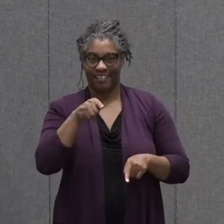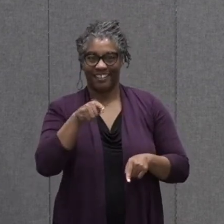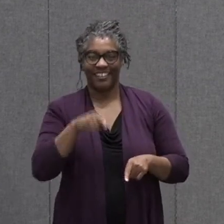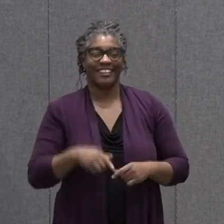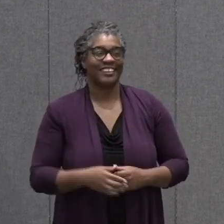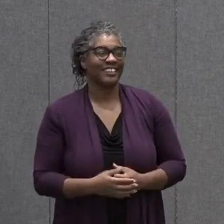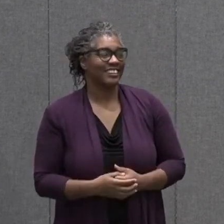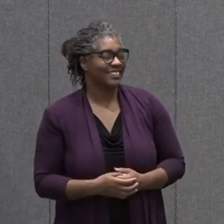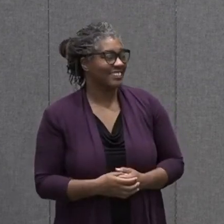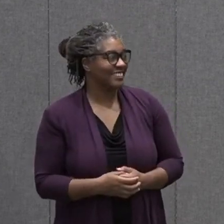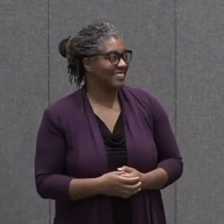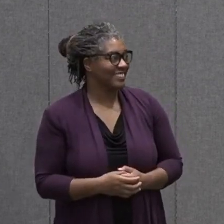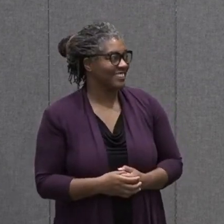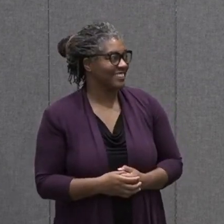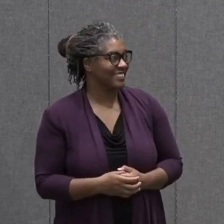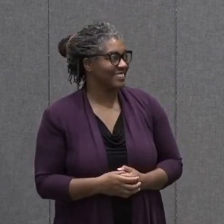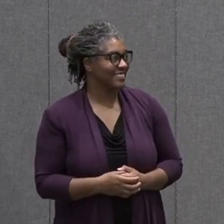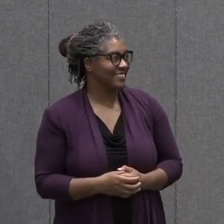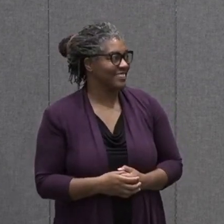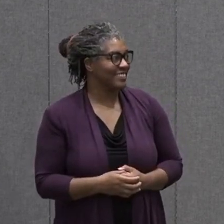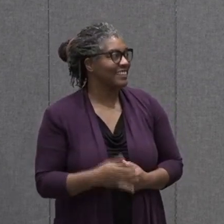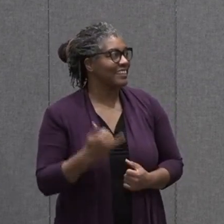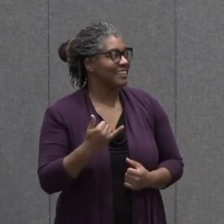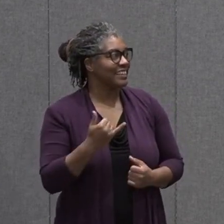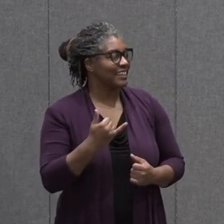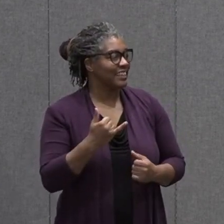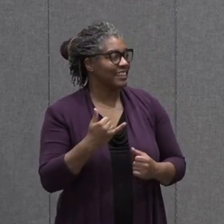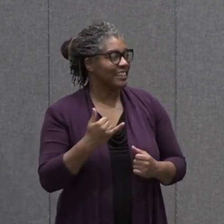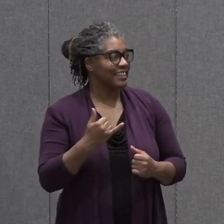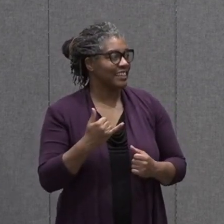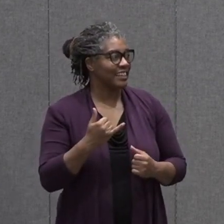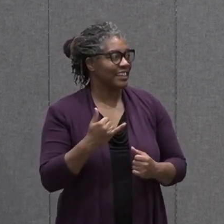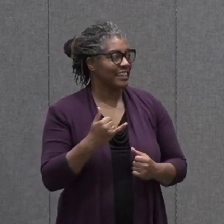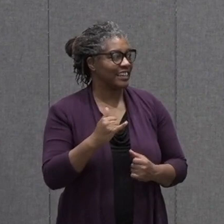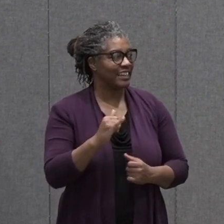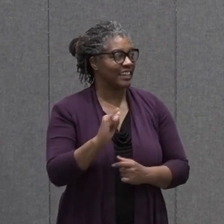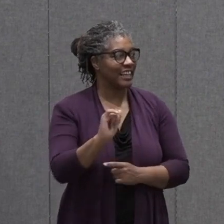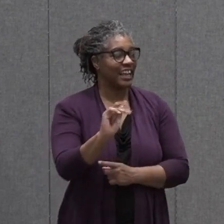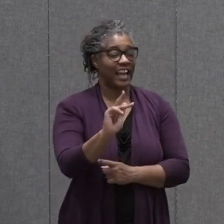And we'll spell our word back. L-A-K-E.